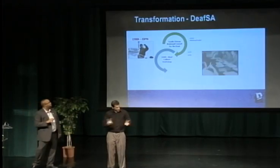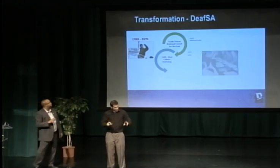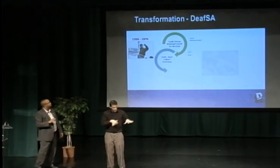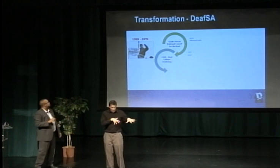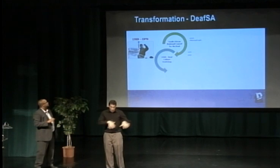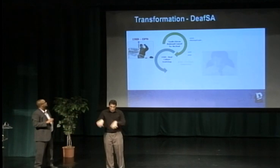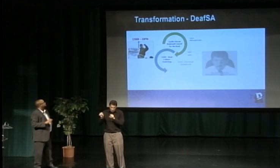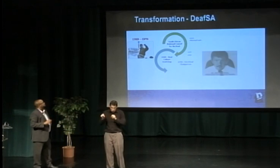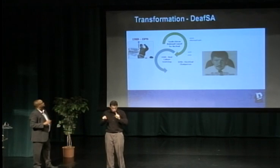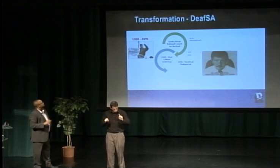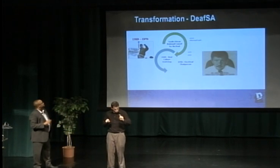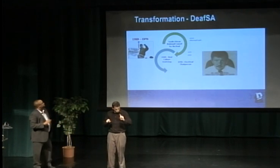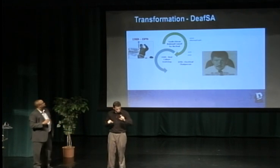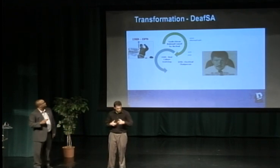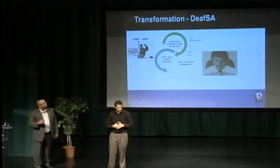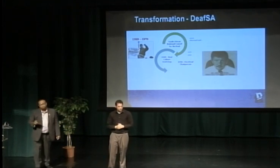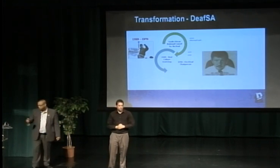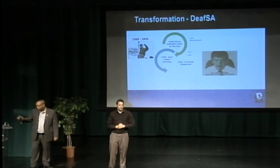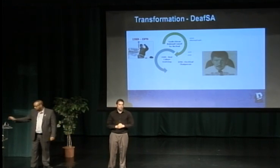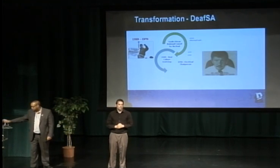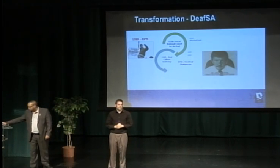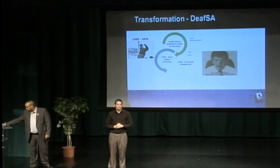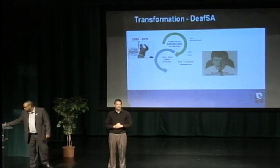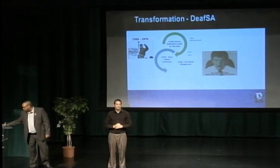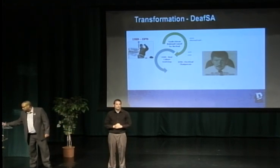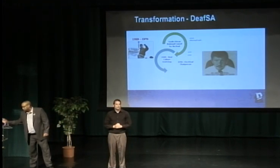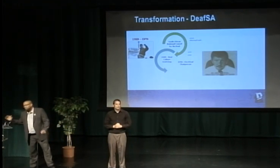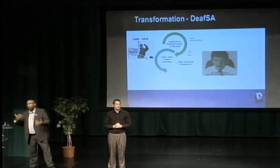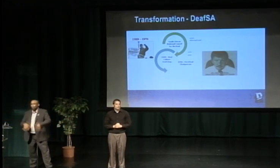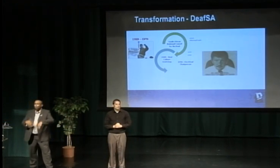and the experience and the pride